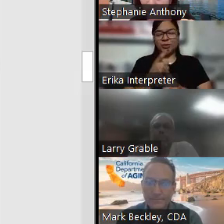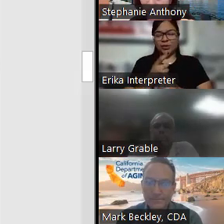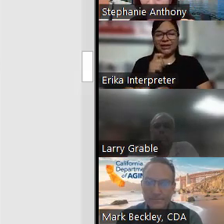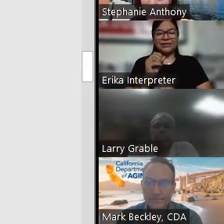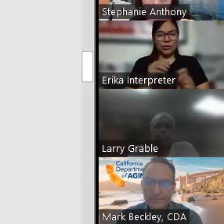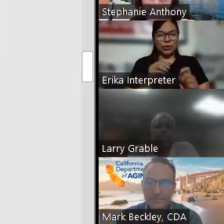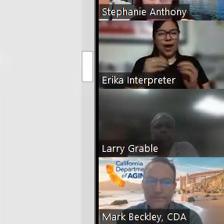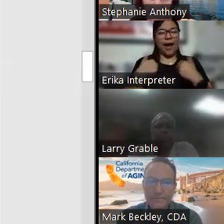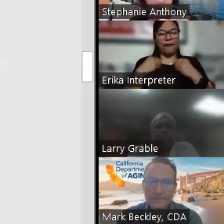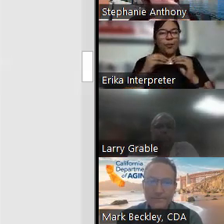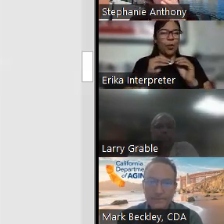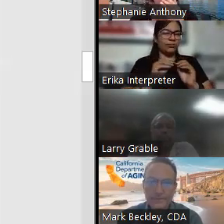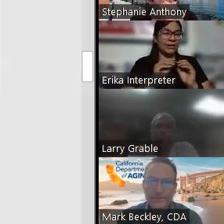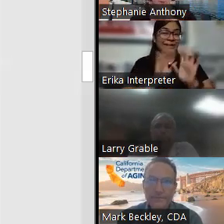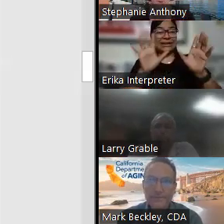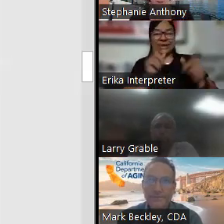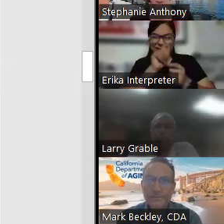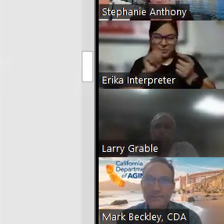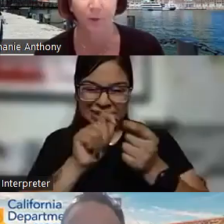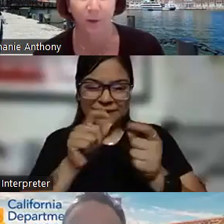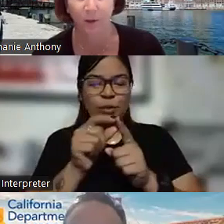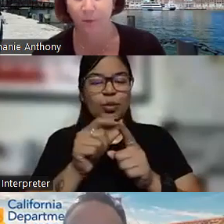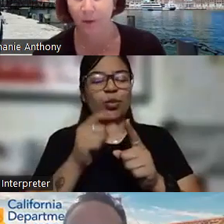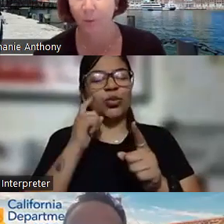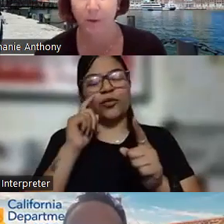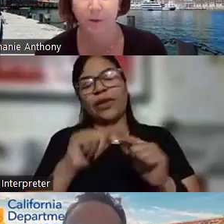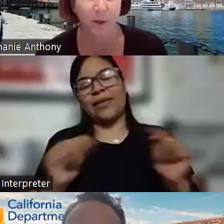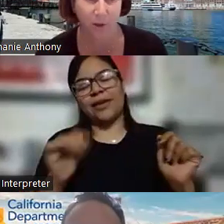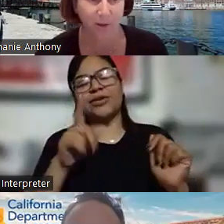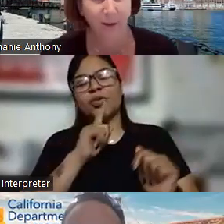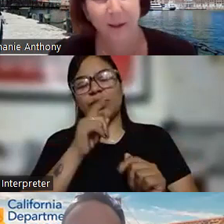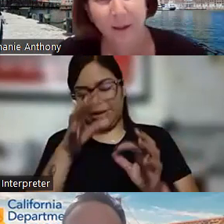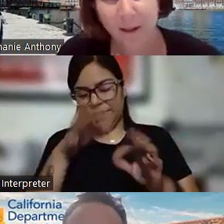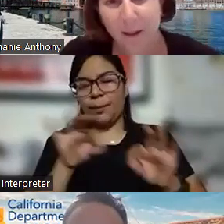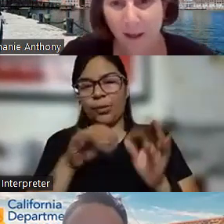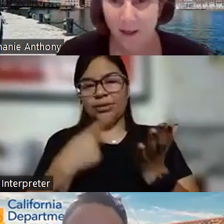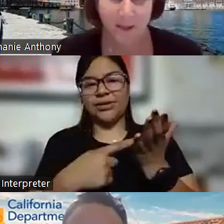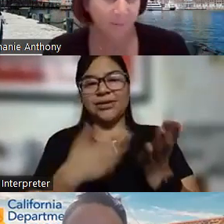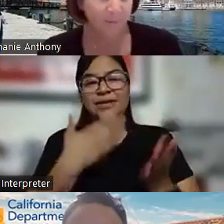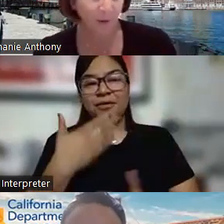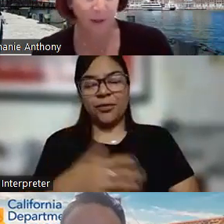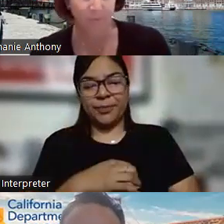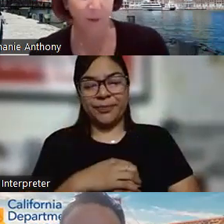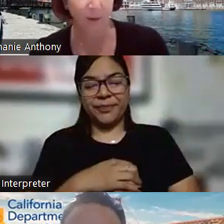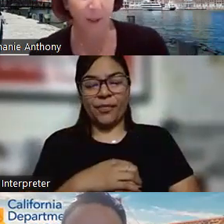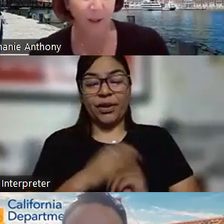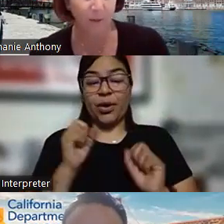and more specific on this um so thank you really really important discussion um okay so I think